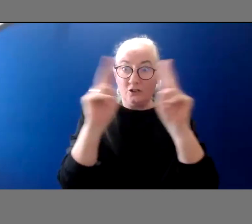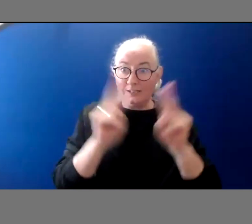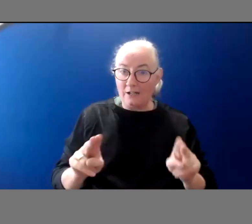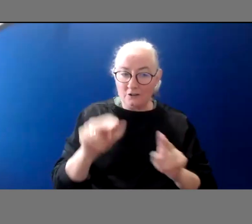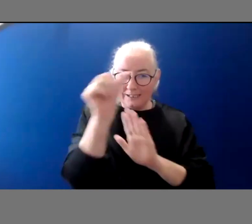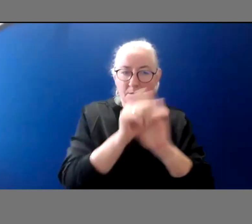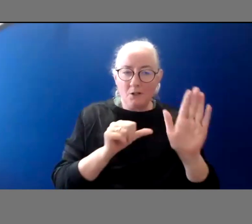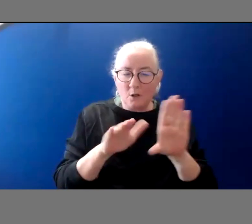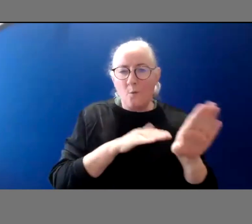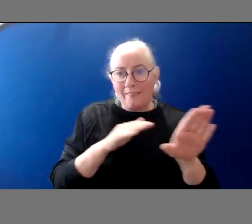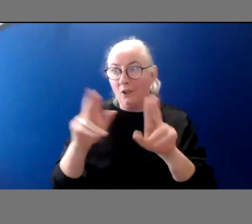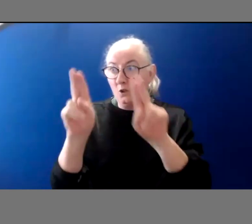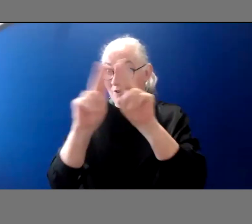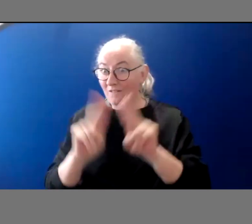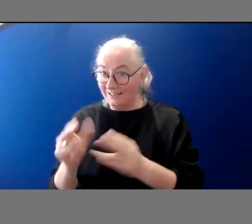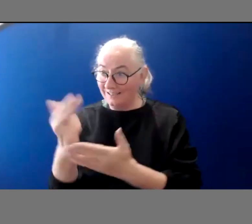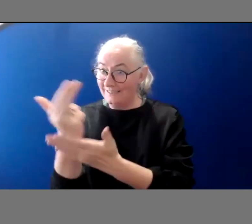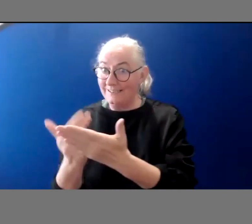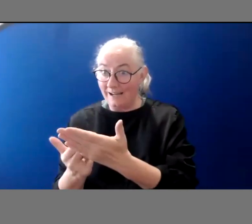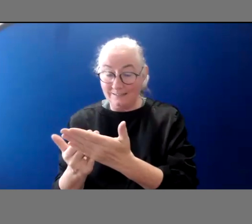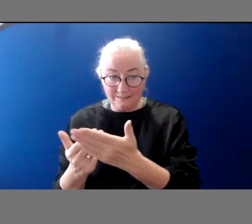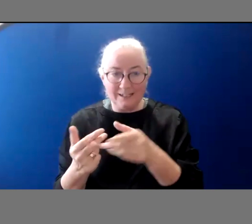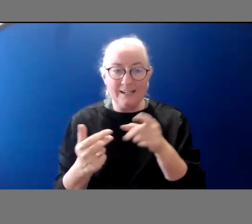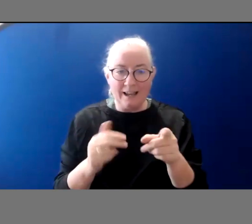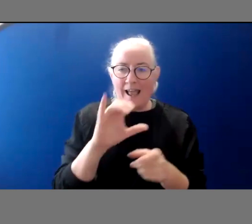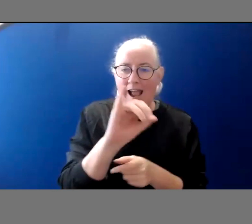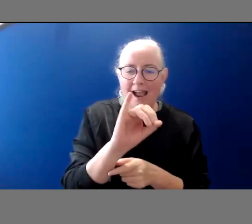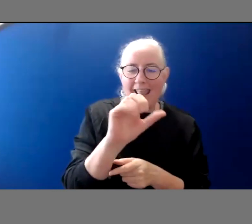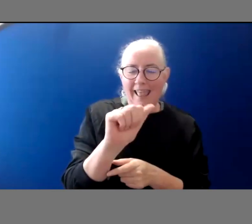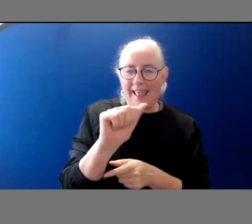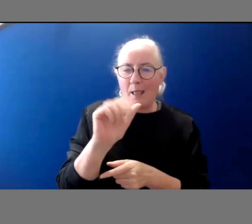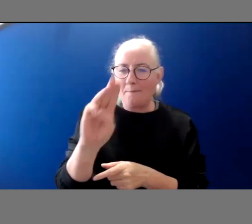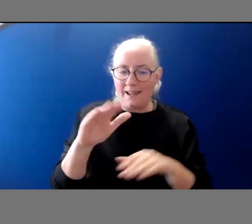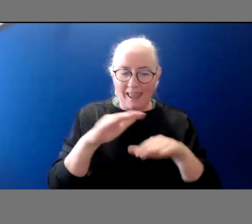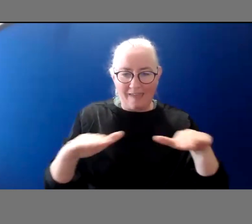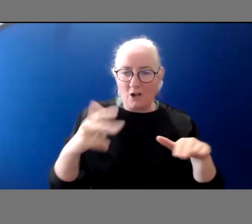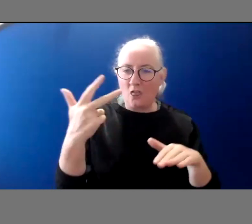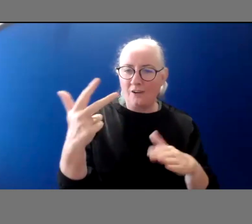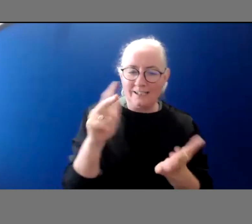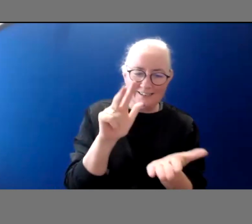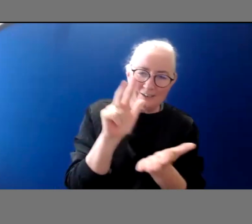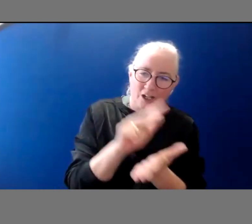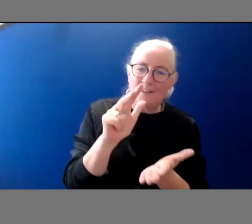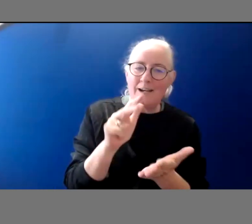with Universal Design and is an IAAP level three certified accessibility professional